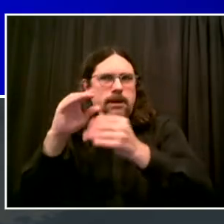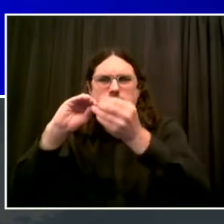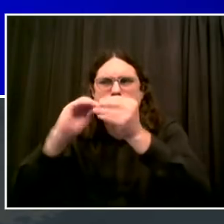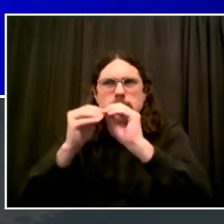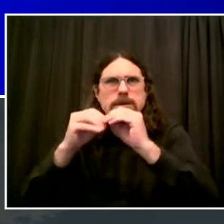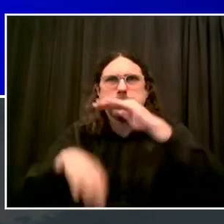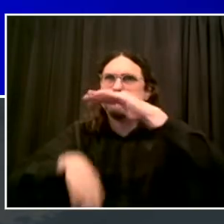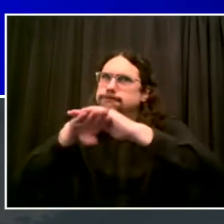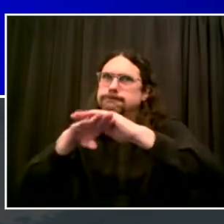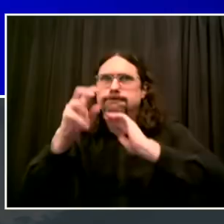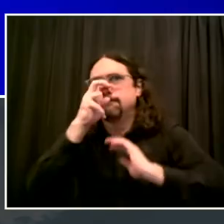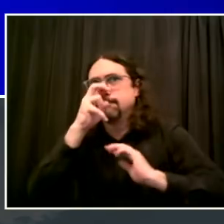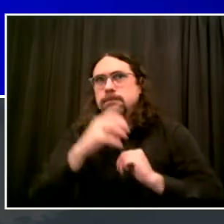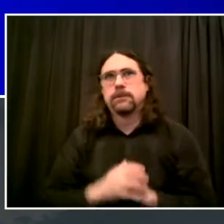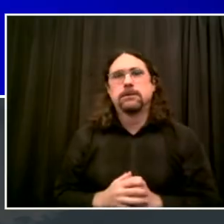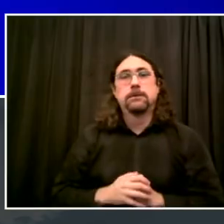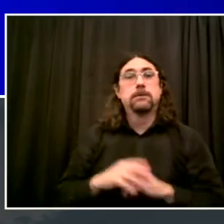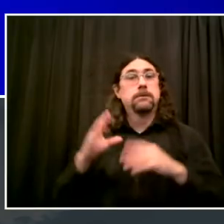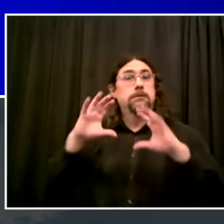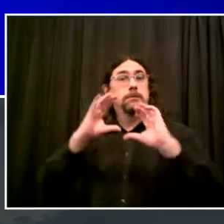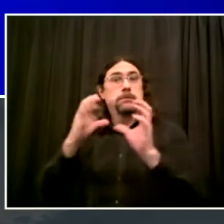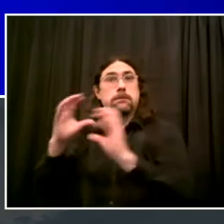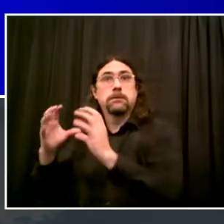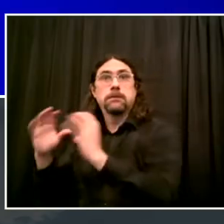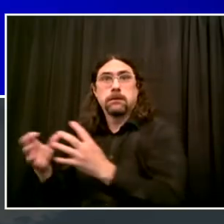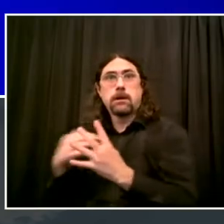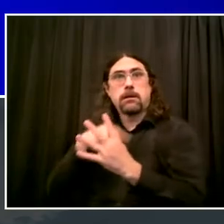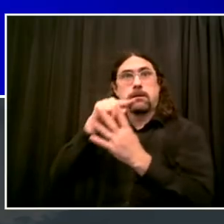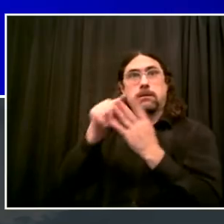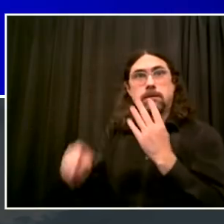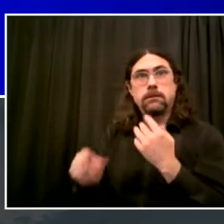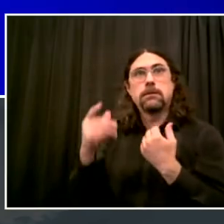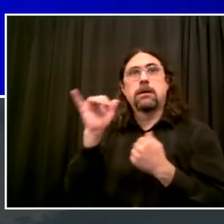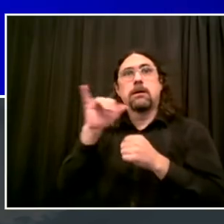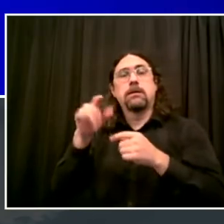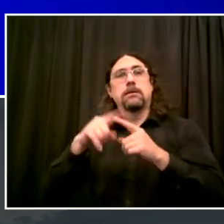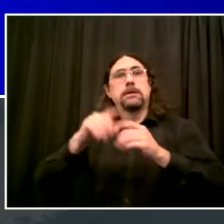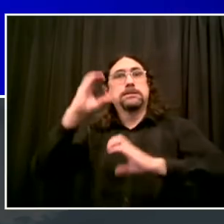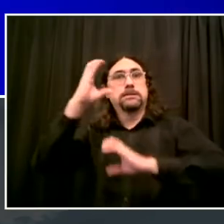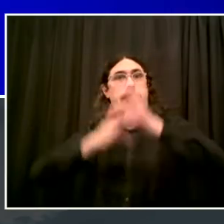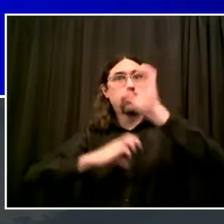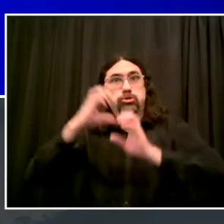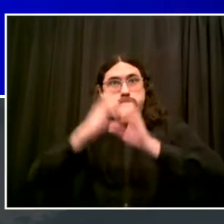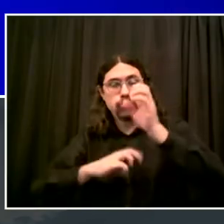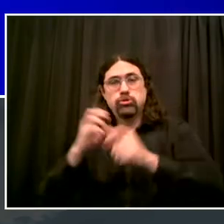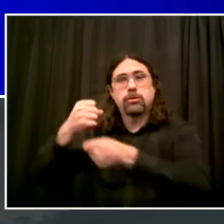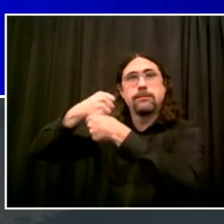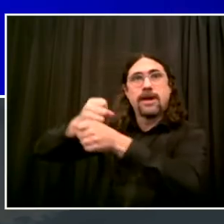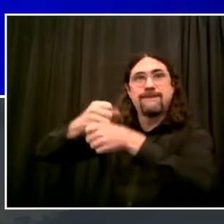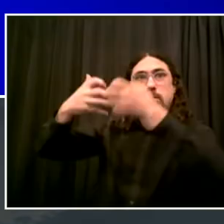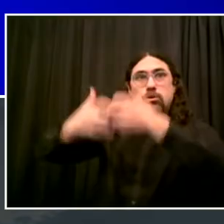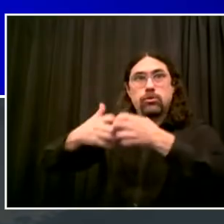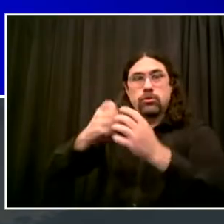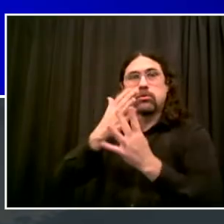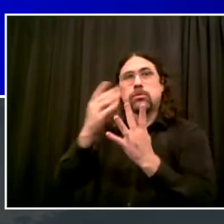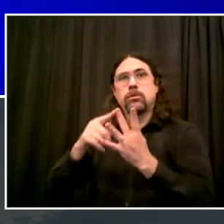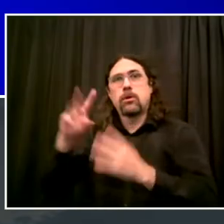MIMANIL CONTACT. SO MANUFACTURING, CONSTRUCTION AND HOALAN PARTS OF RETAIL